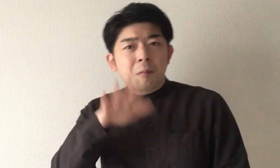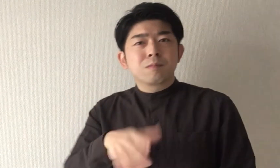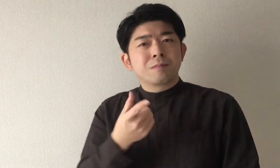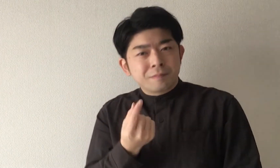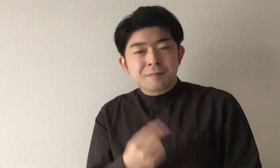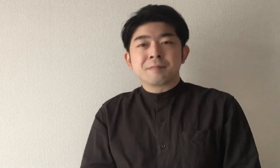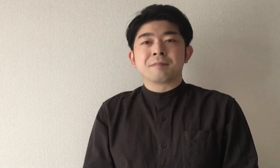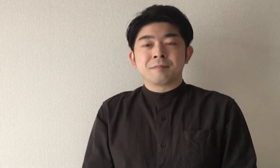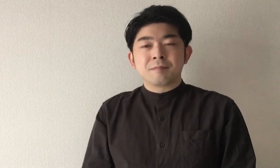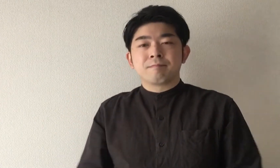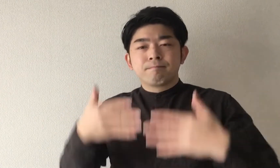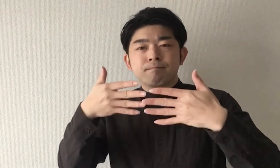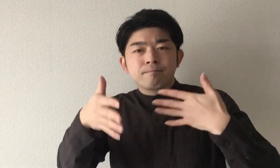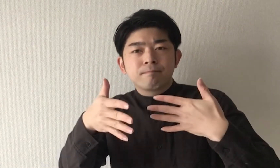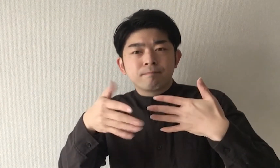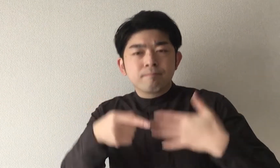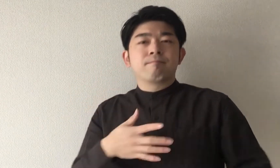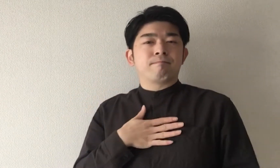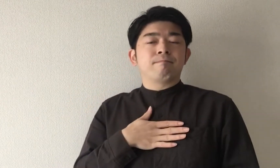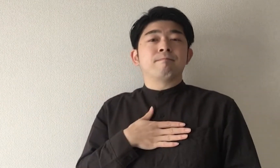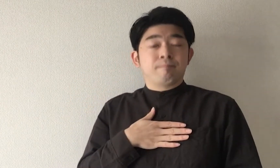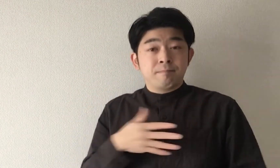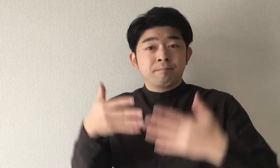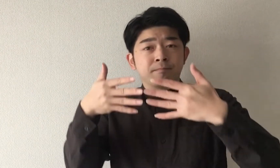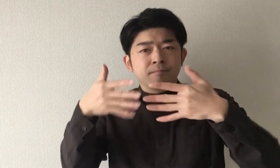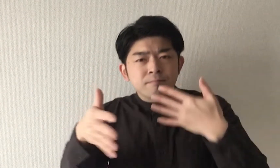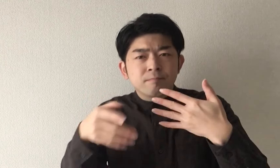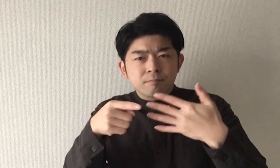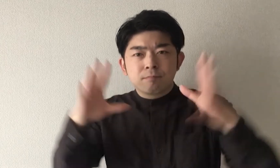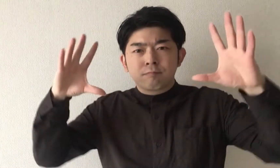If he calls it a contradiction, we can try